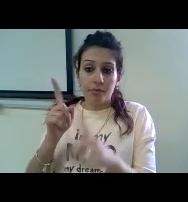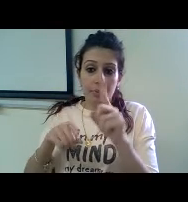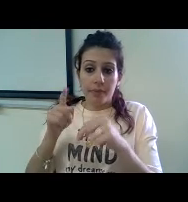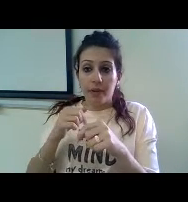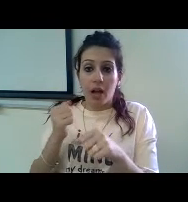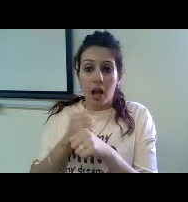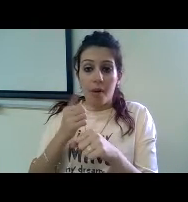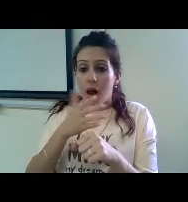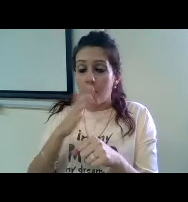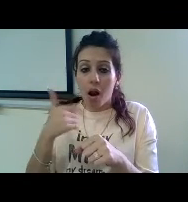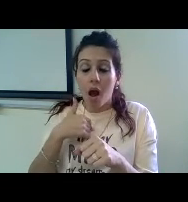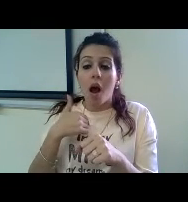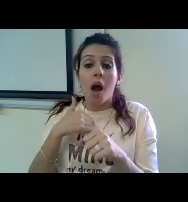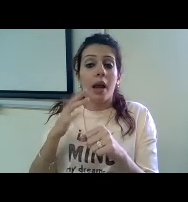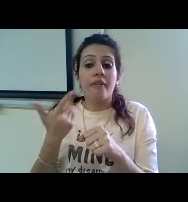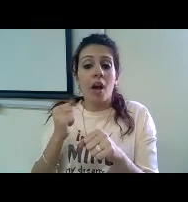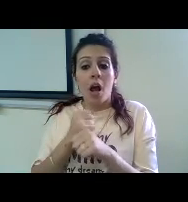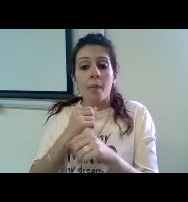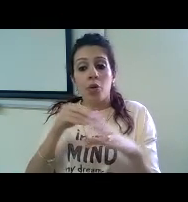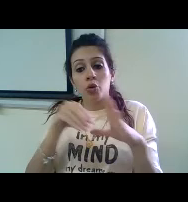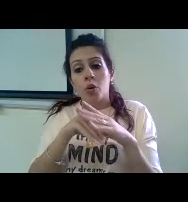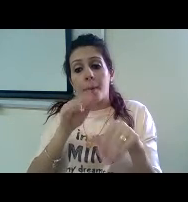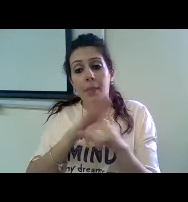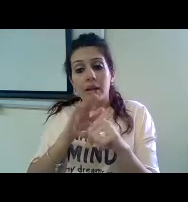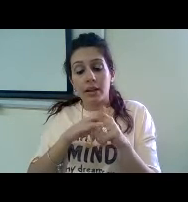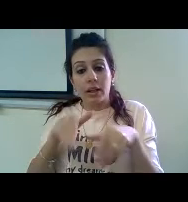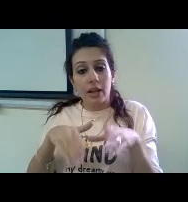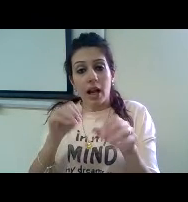So that's the end of my presentation. Thank you.